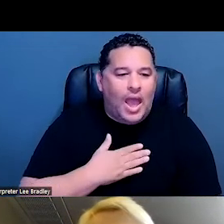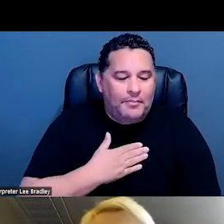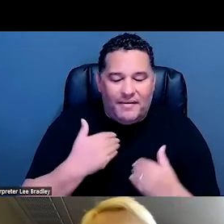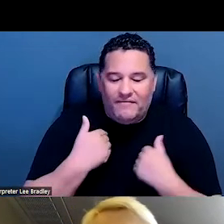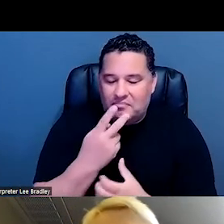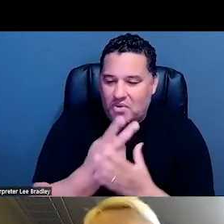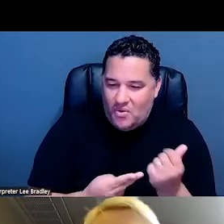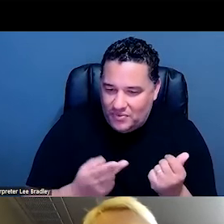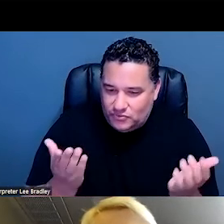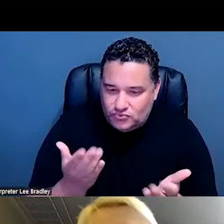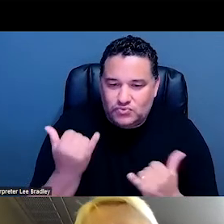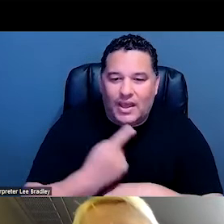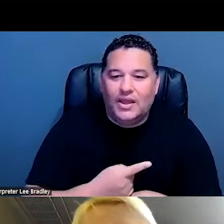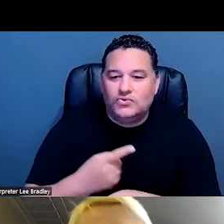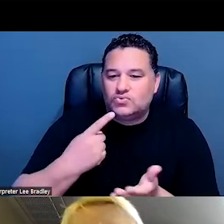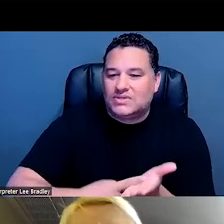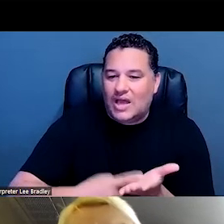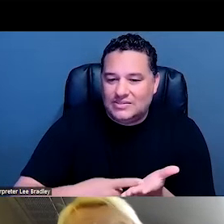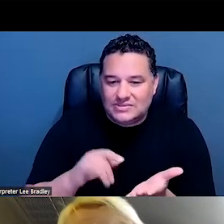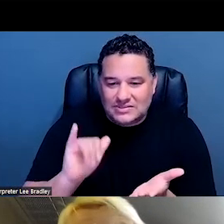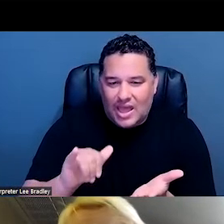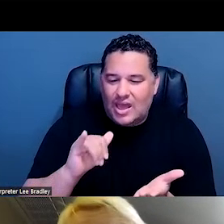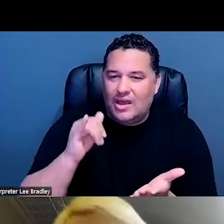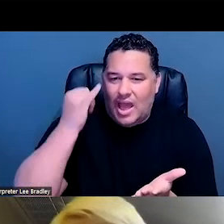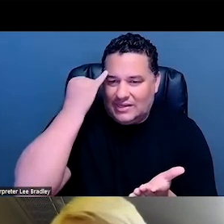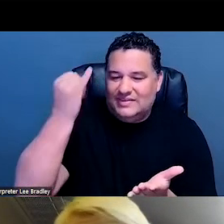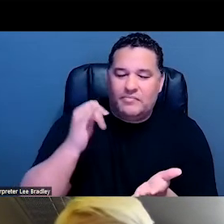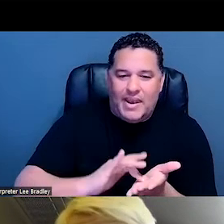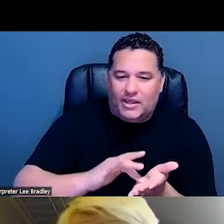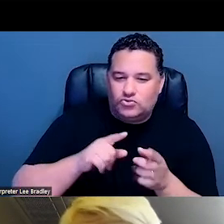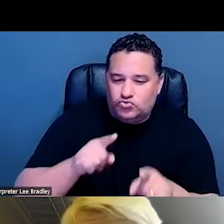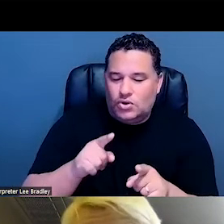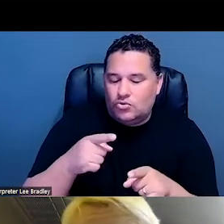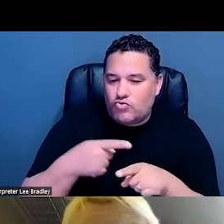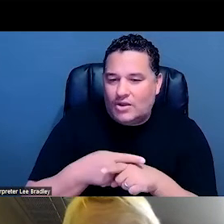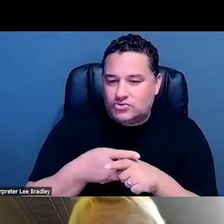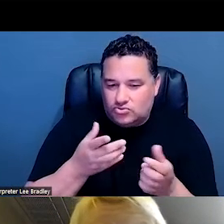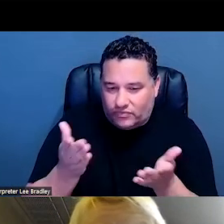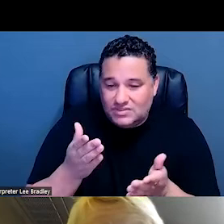AND ASSOCIATES. ACTIVE ON LINKEDIN, REALLY HAPPY TO HAVE THE TWO OF YOU TODAY. TO DISCUSS WITH